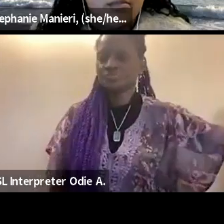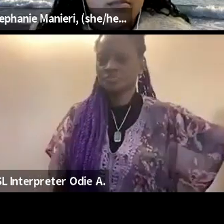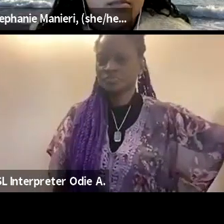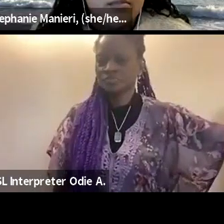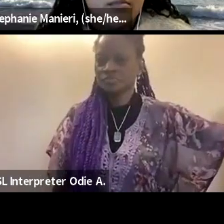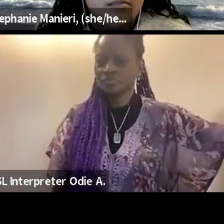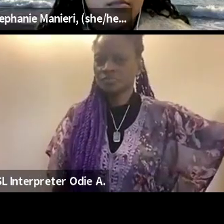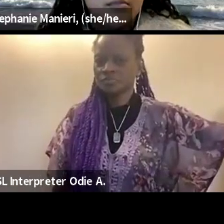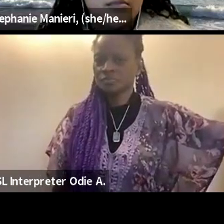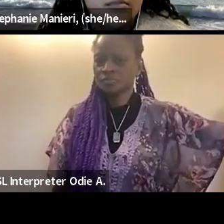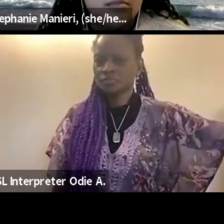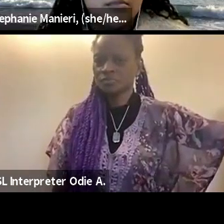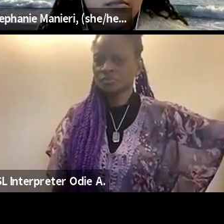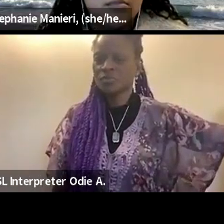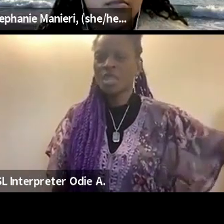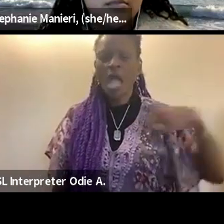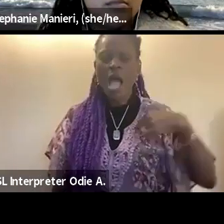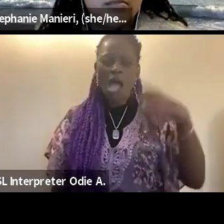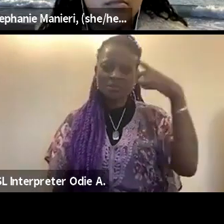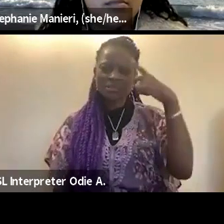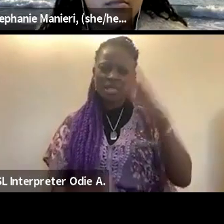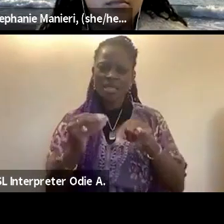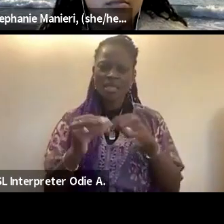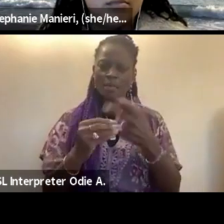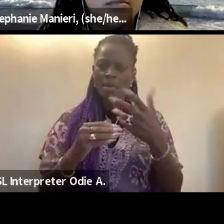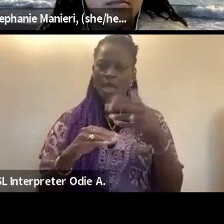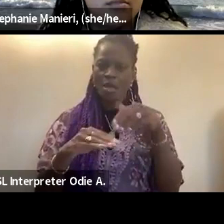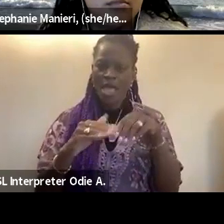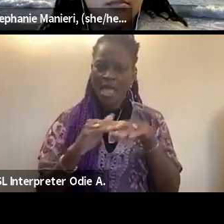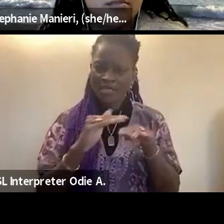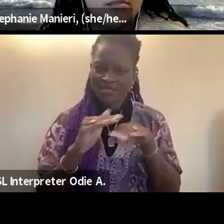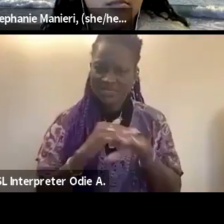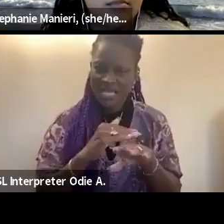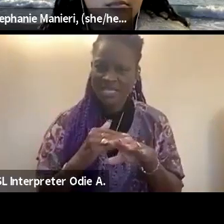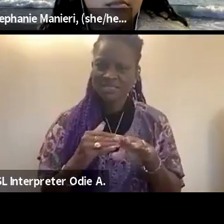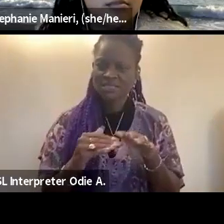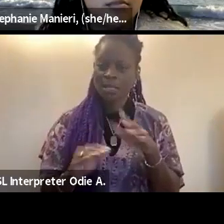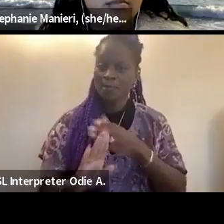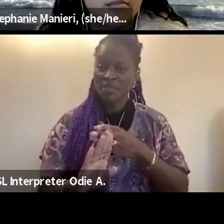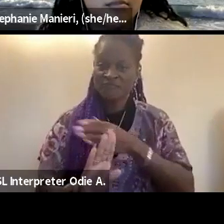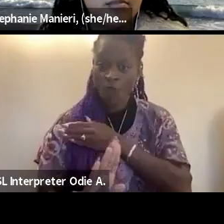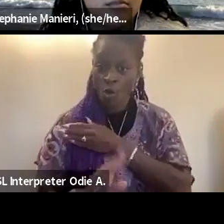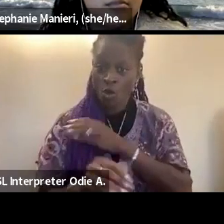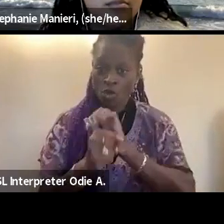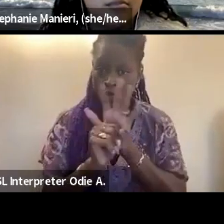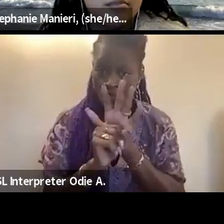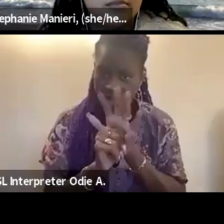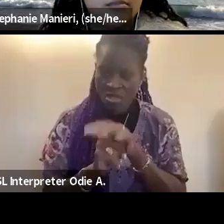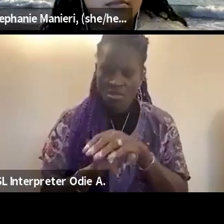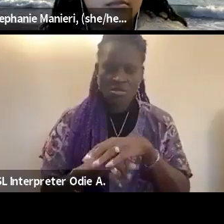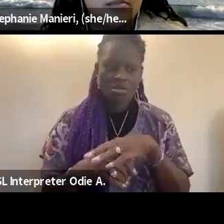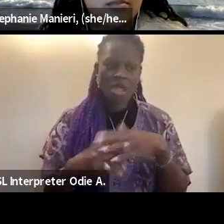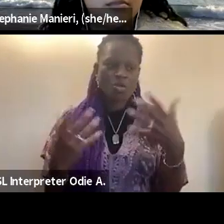such as access to information and health services being an issue before COVID. I was curious what actions or